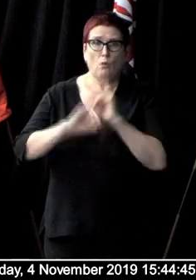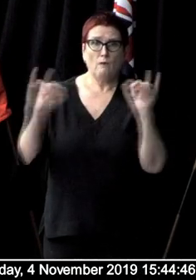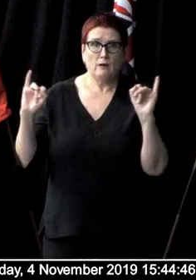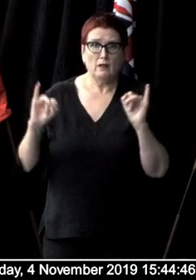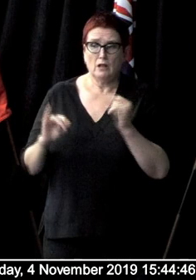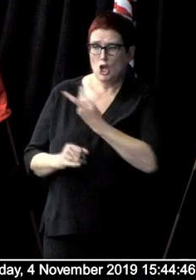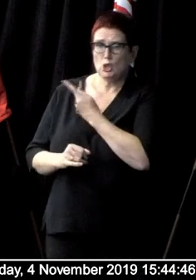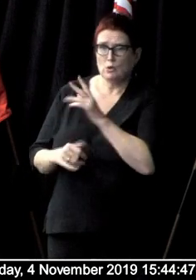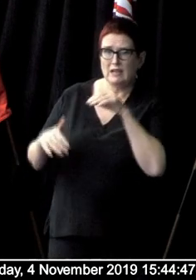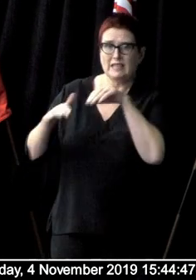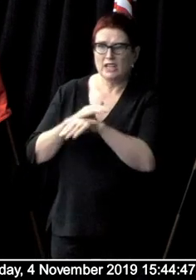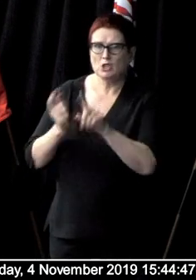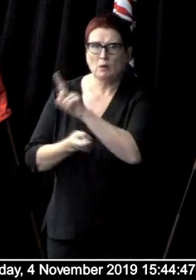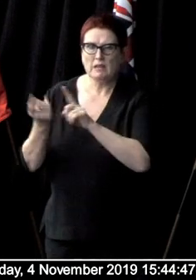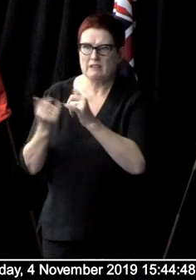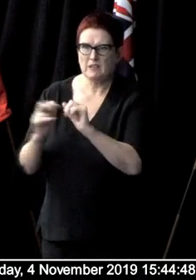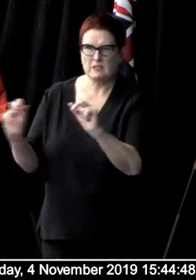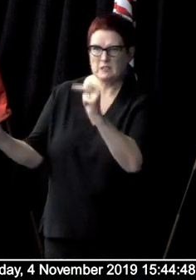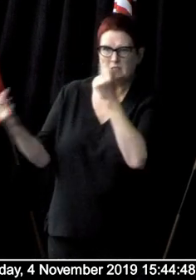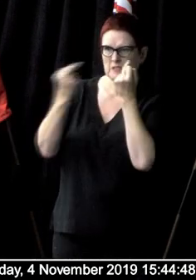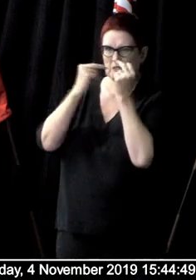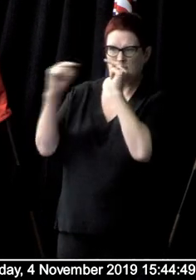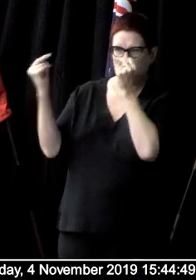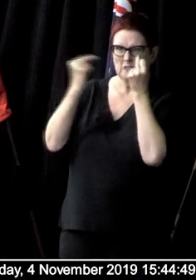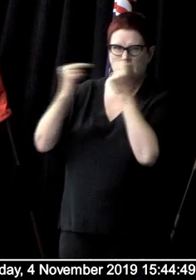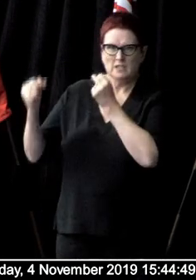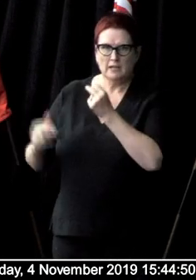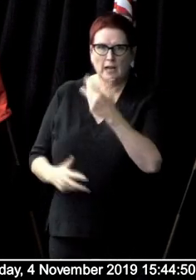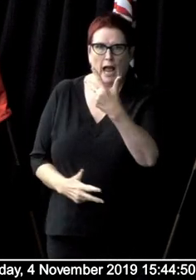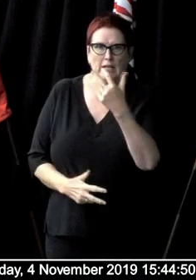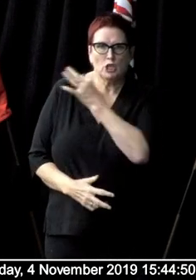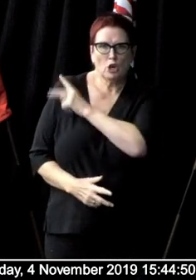hostile meetings with eight professionals who told us that our son did not have a